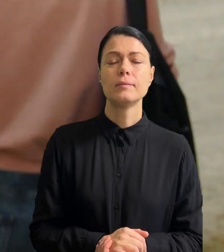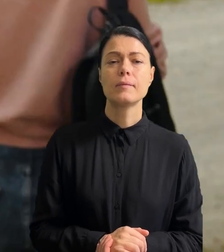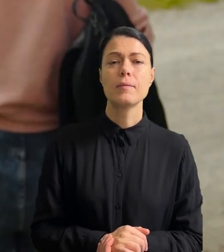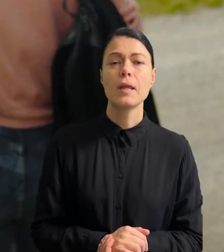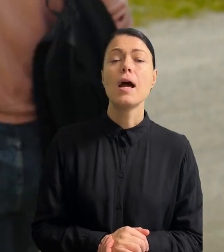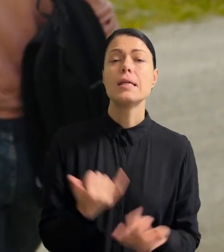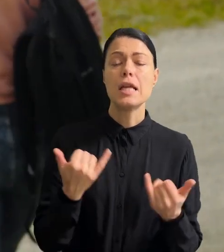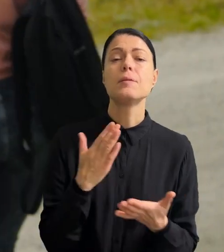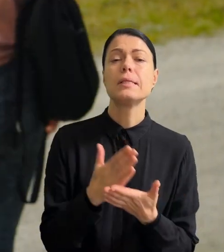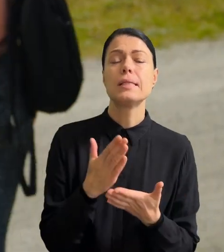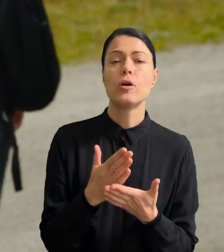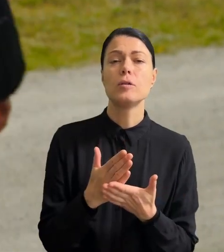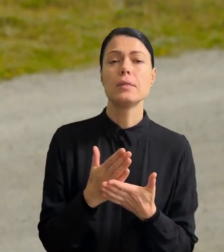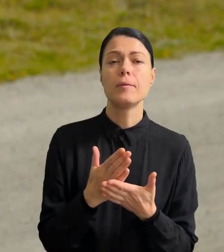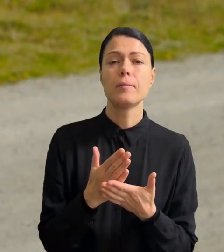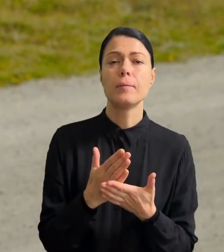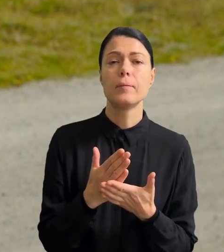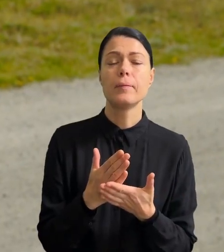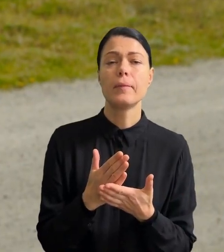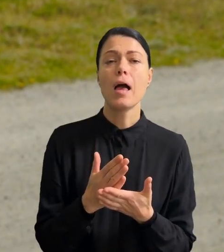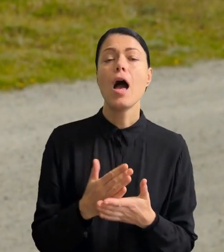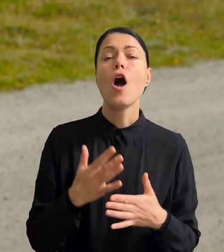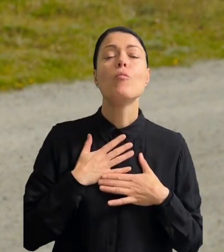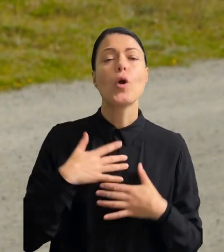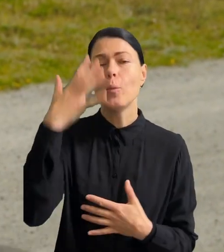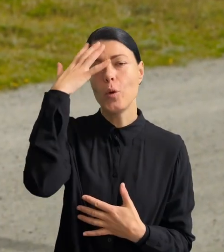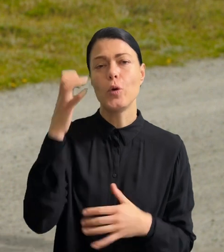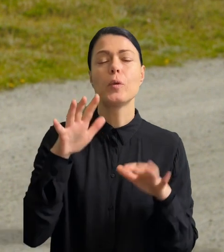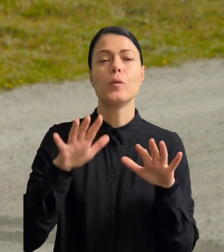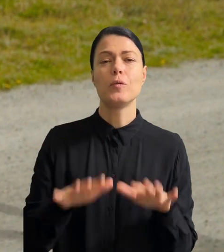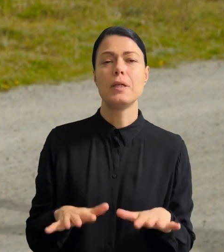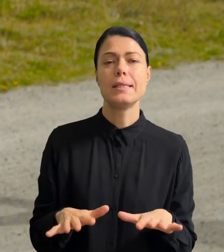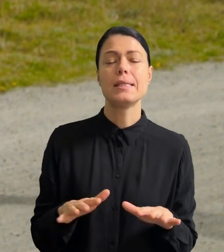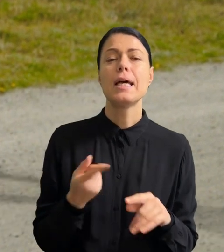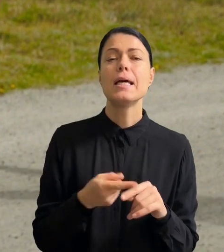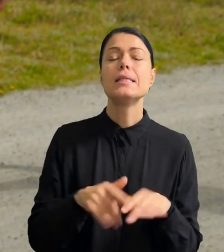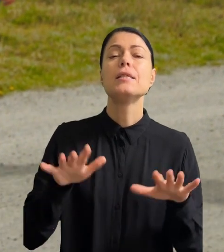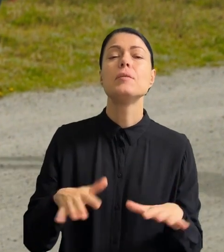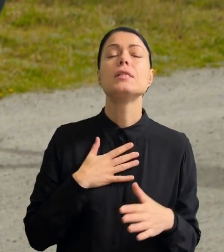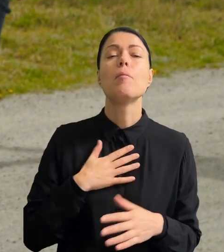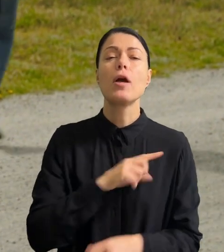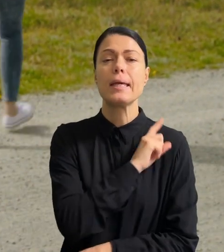We are at my favorite place, my power place.